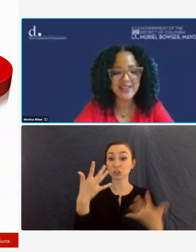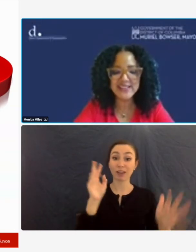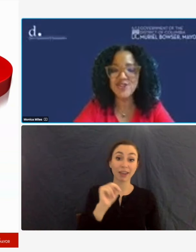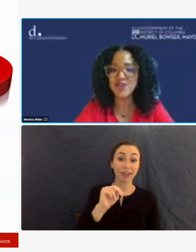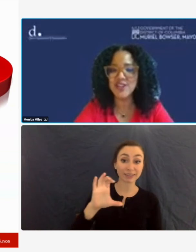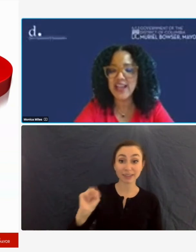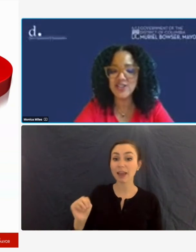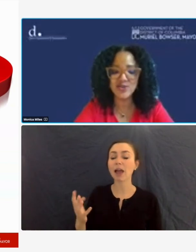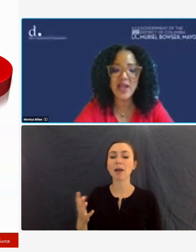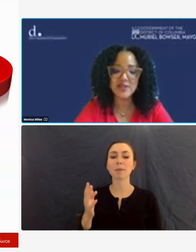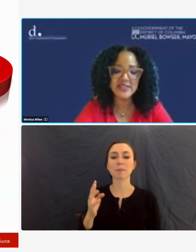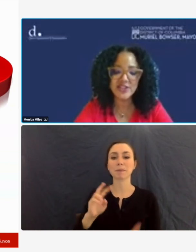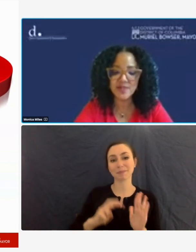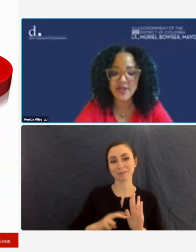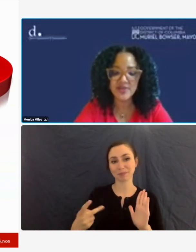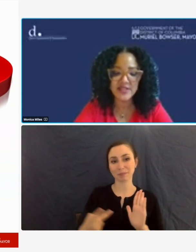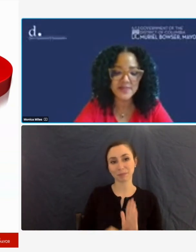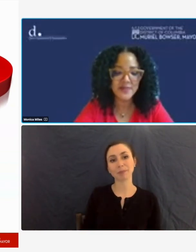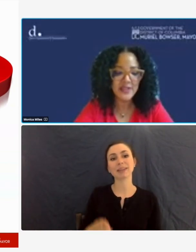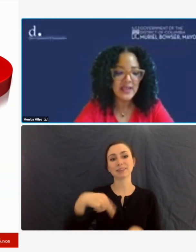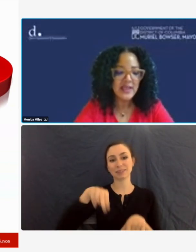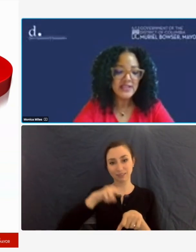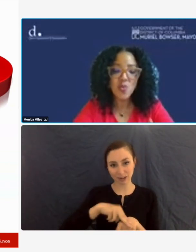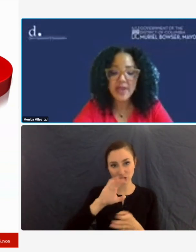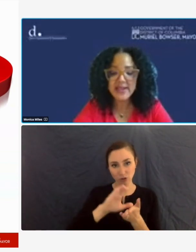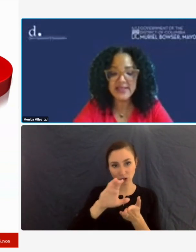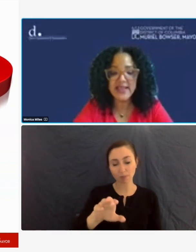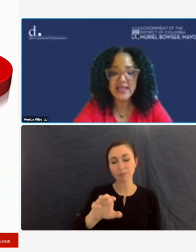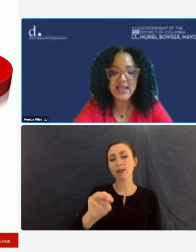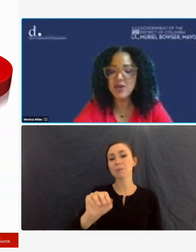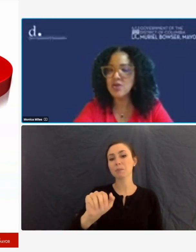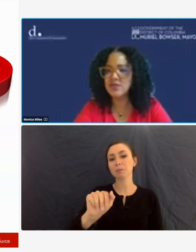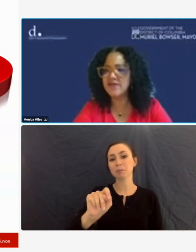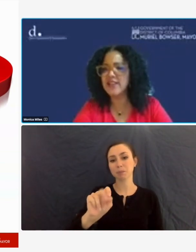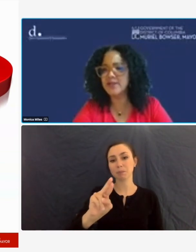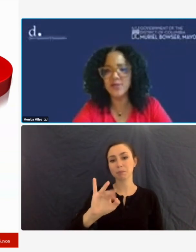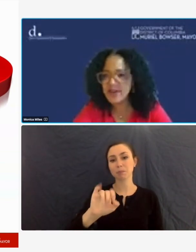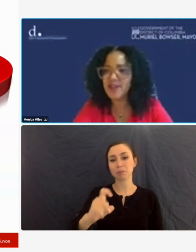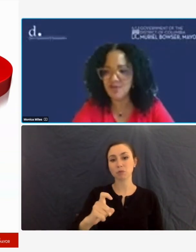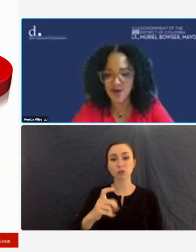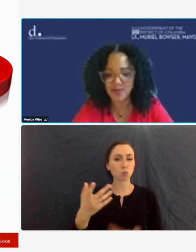your the national compensation matrix so what is that and who developed it where did it come from